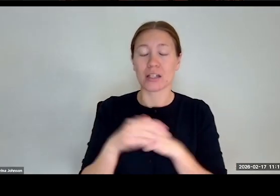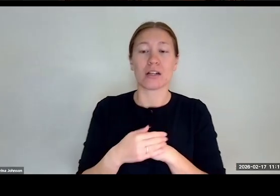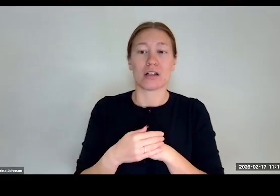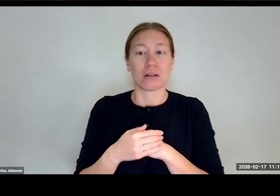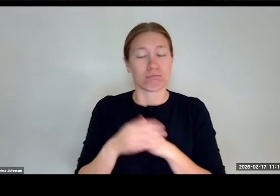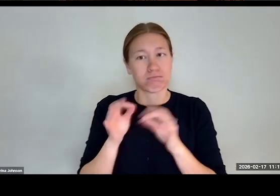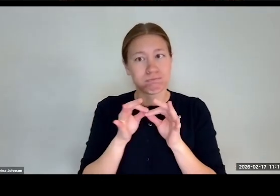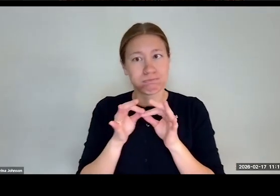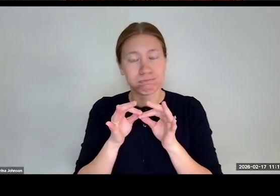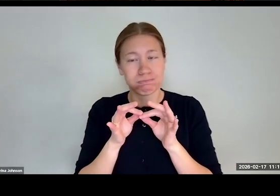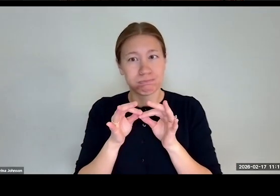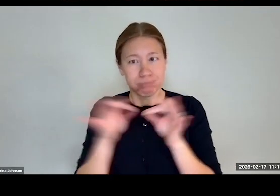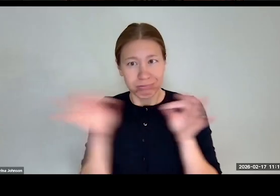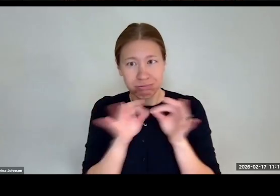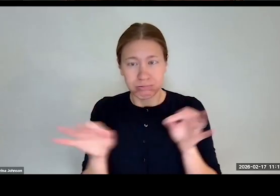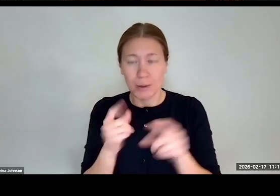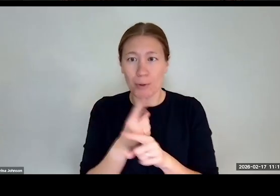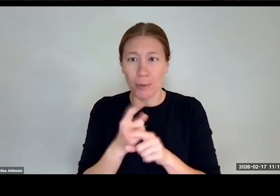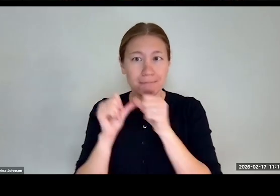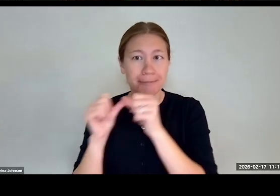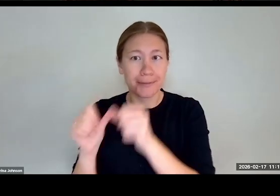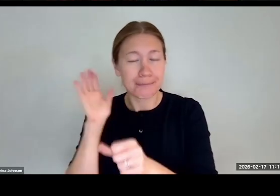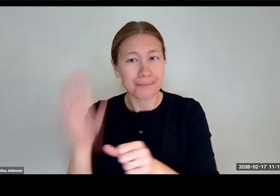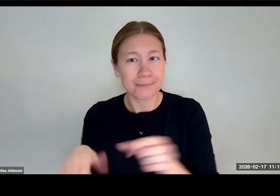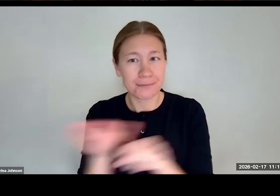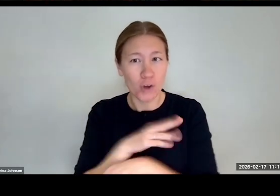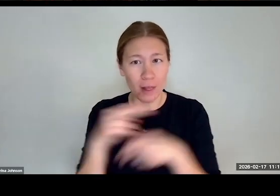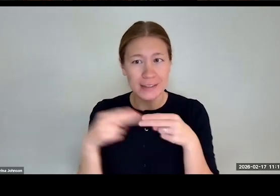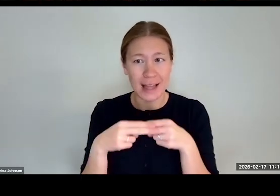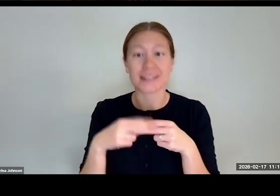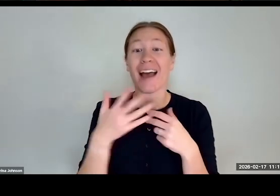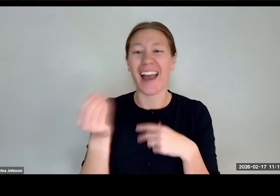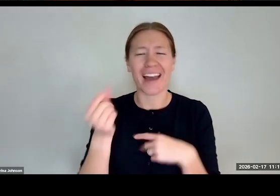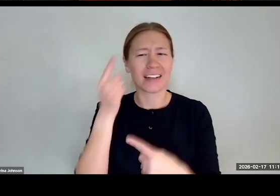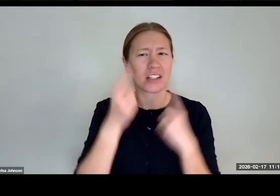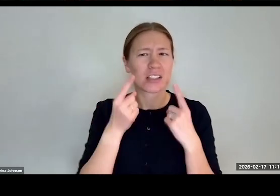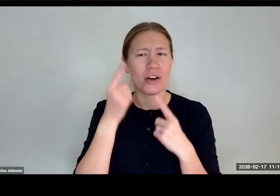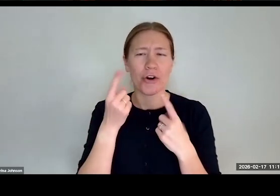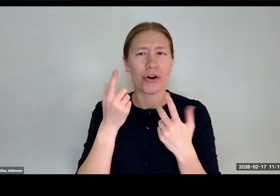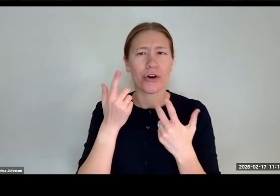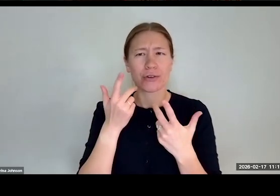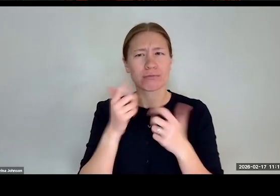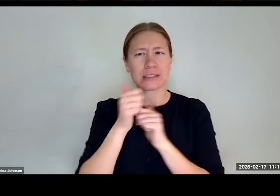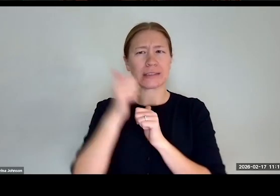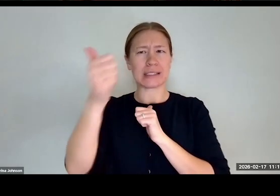and also take into account the distance. So how far away from your slide presentation are people going to be physically located?